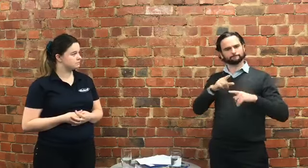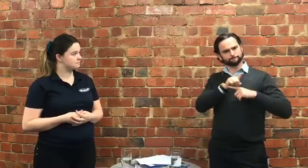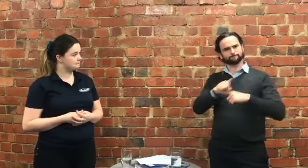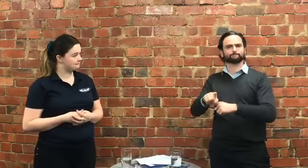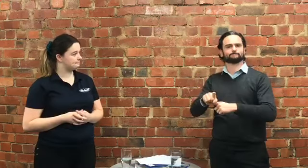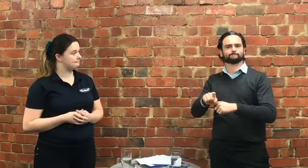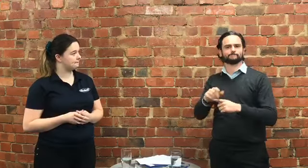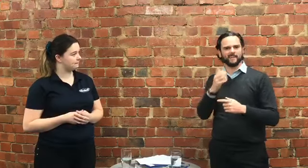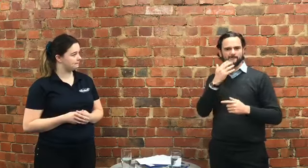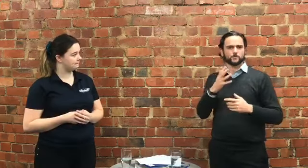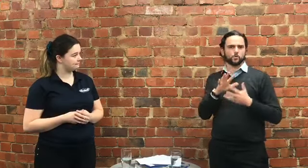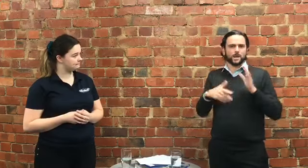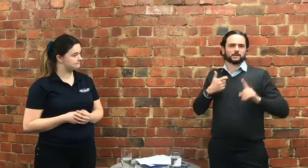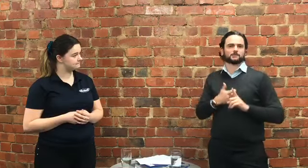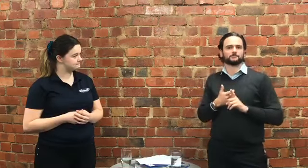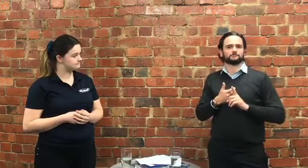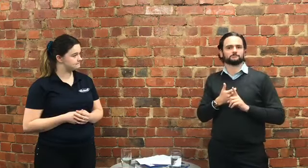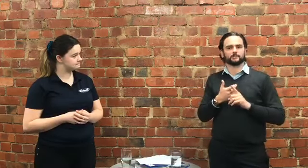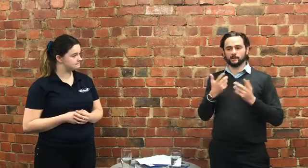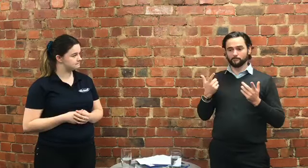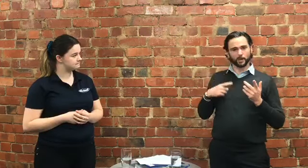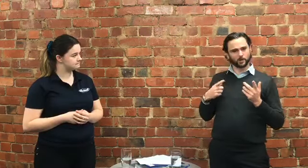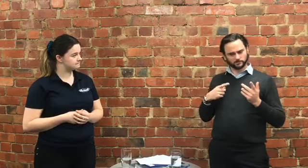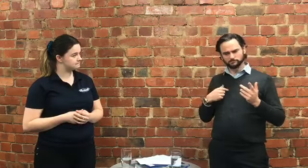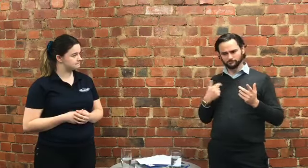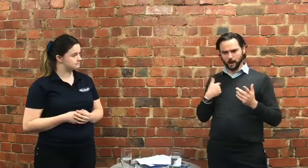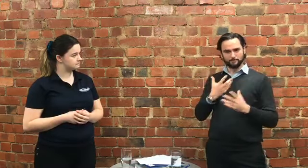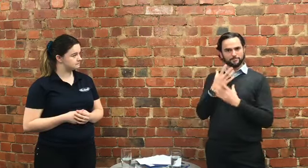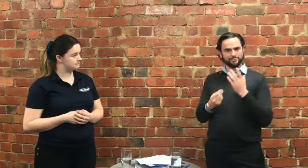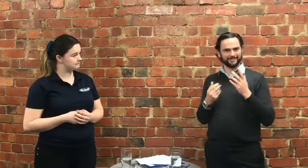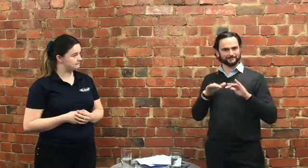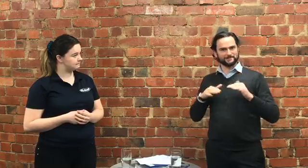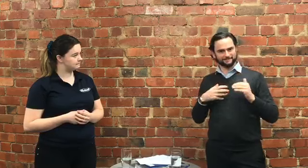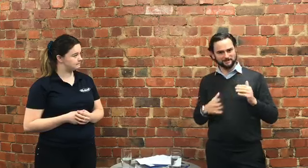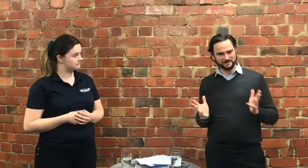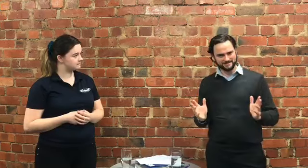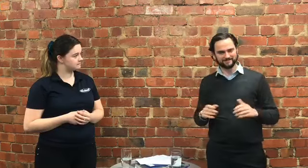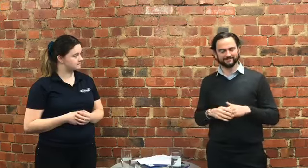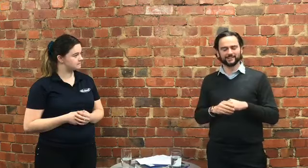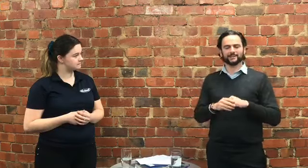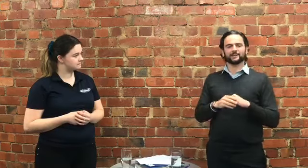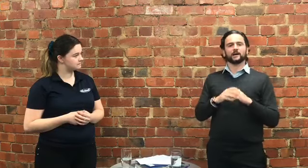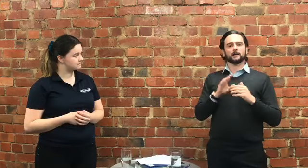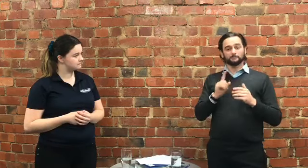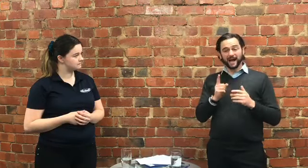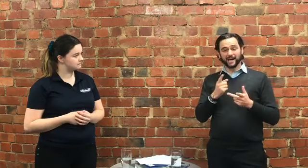to talk about your goals because they change. And in that review meeting you can say, "Well I really love the swimming.